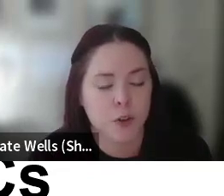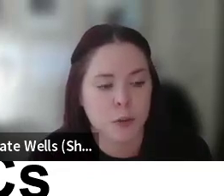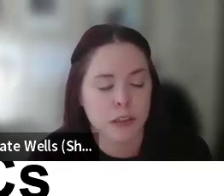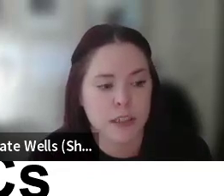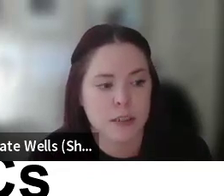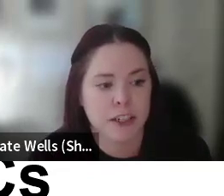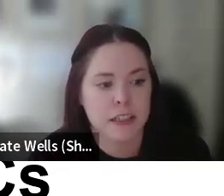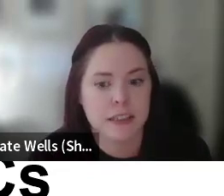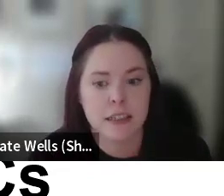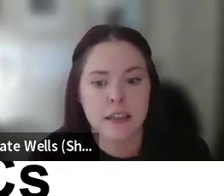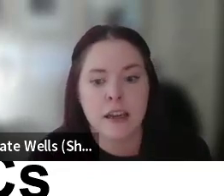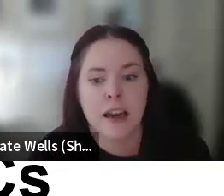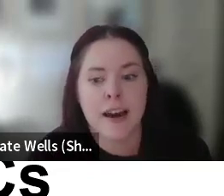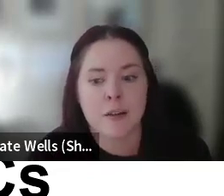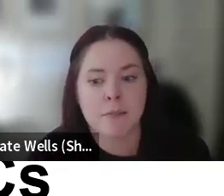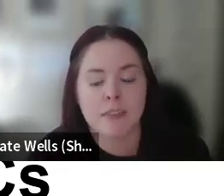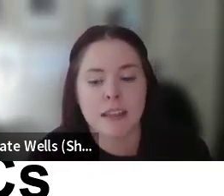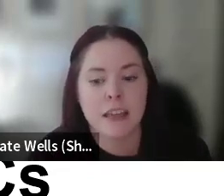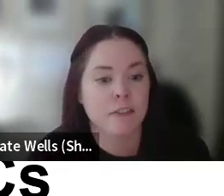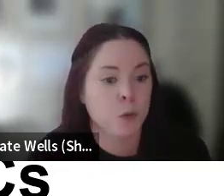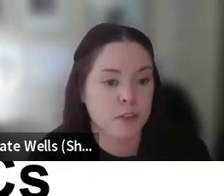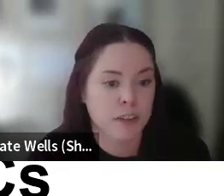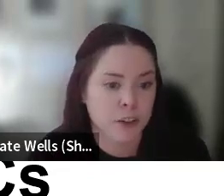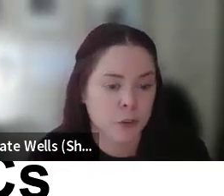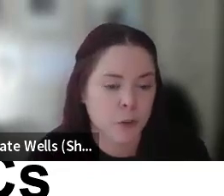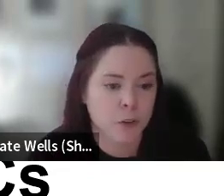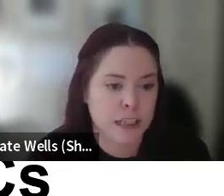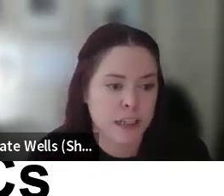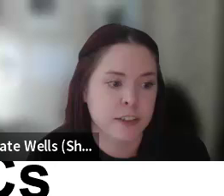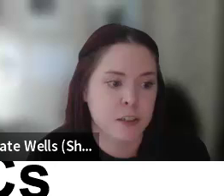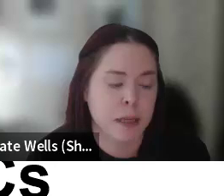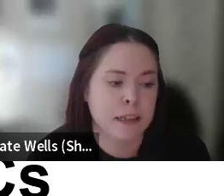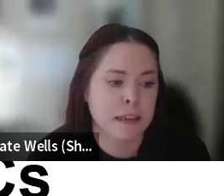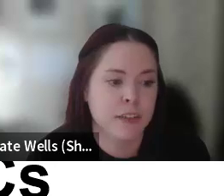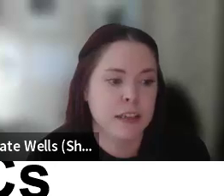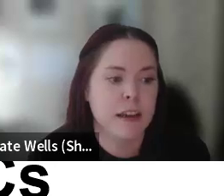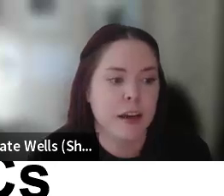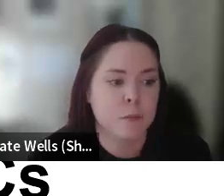folks with lived experience. If you want to find your local Center for Independent Living,